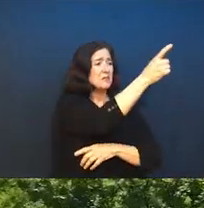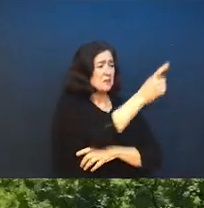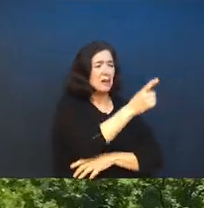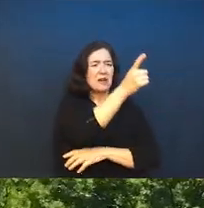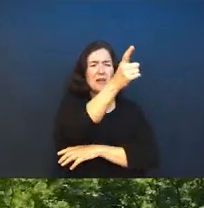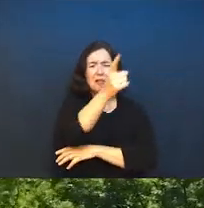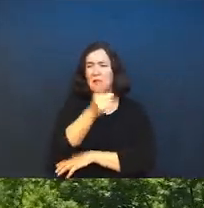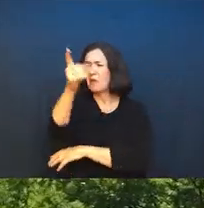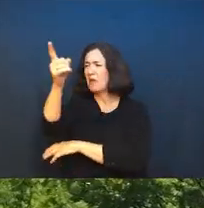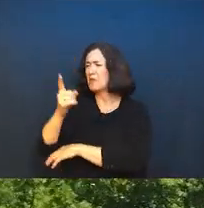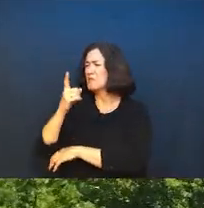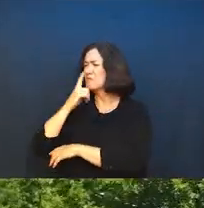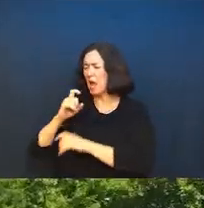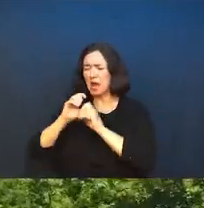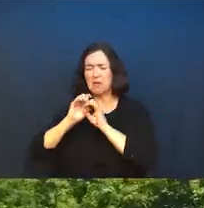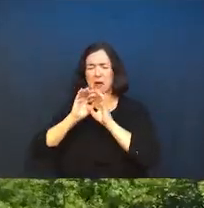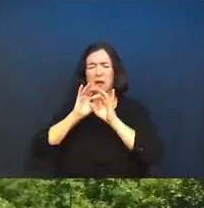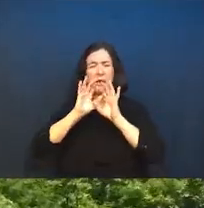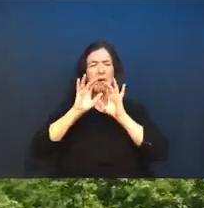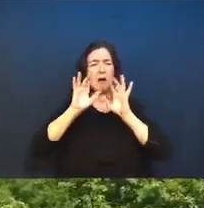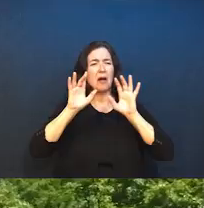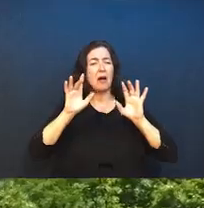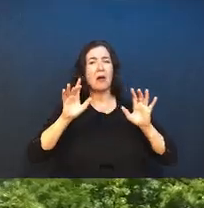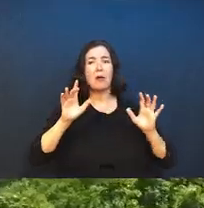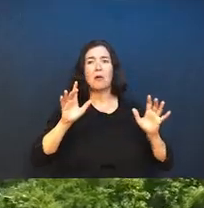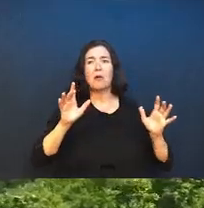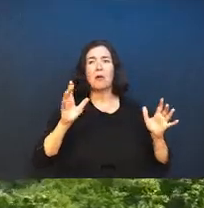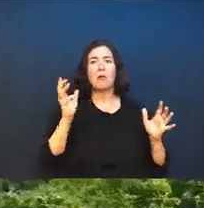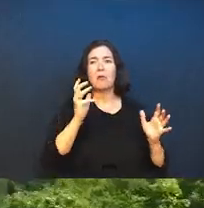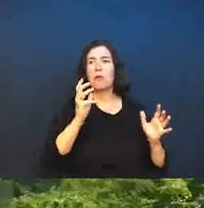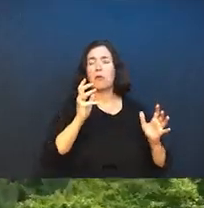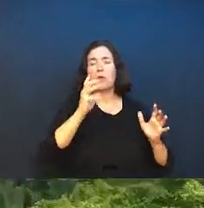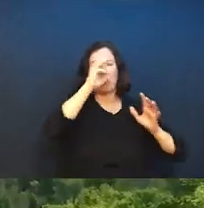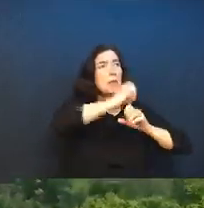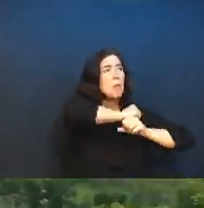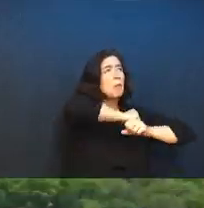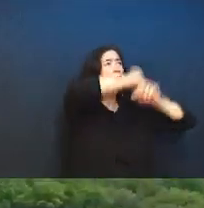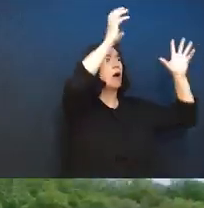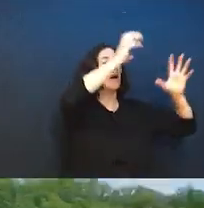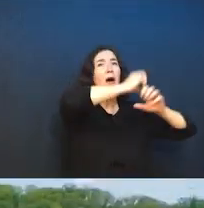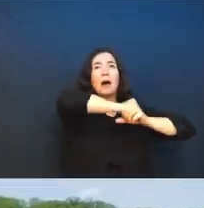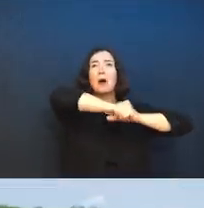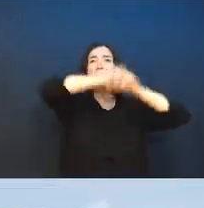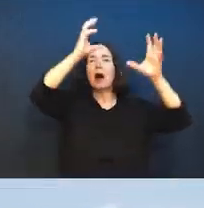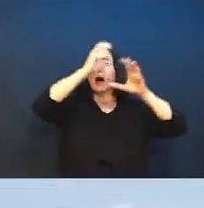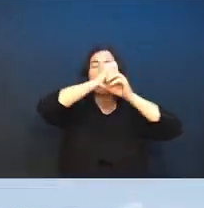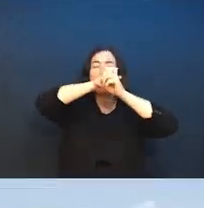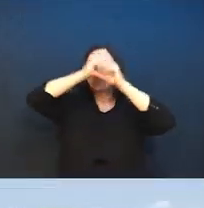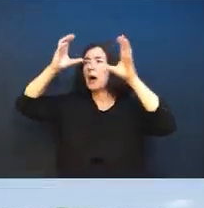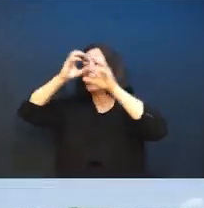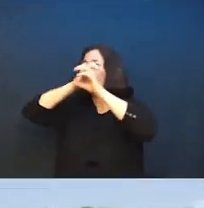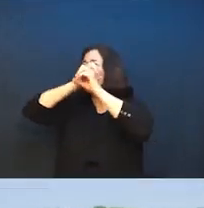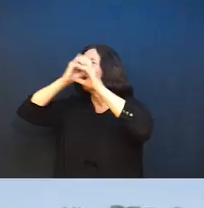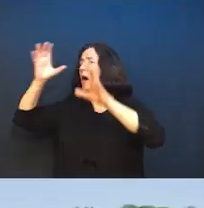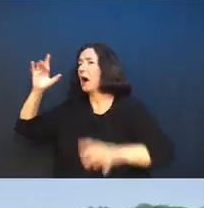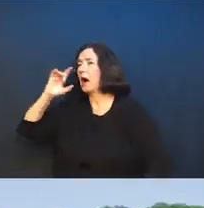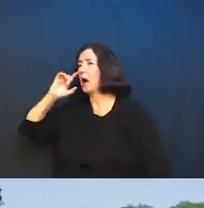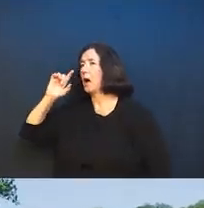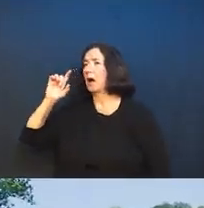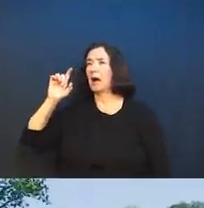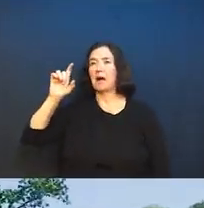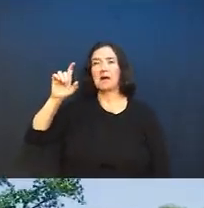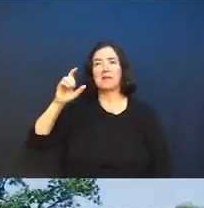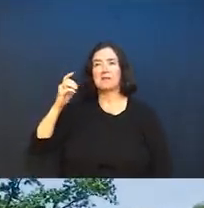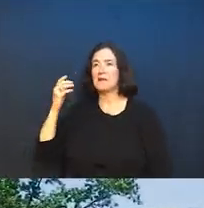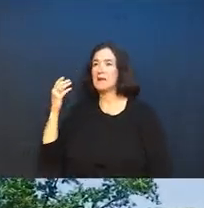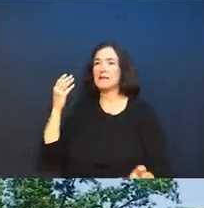And the rocket's red glare, the bombs bursting in air,